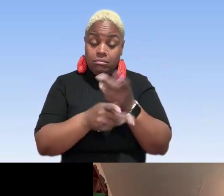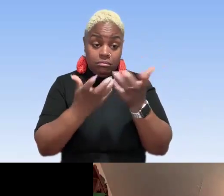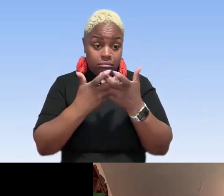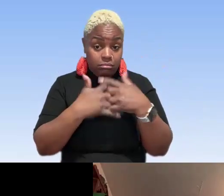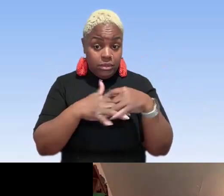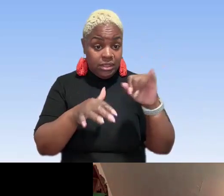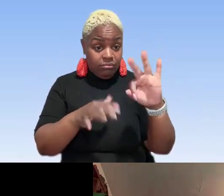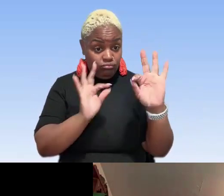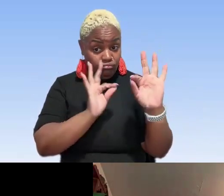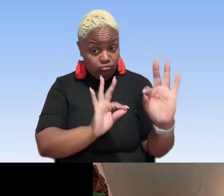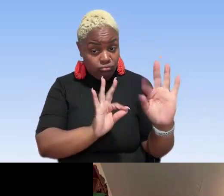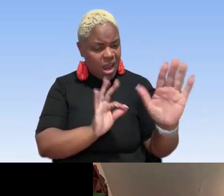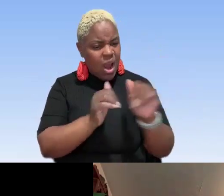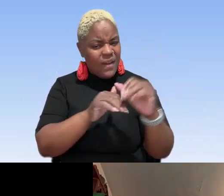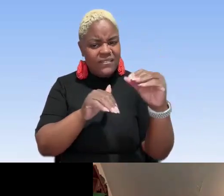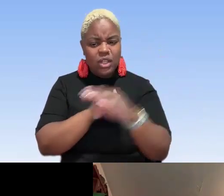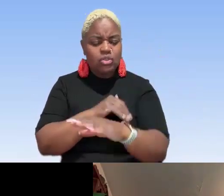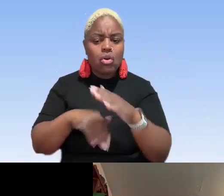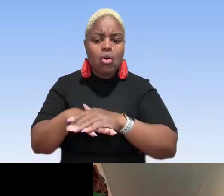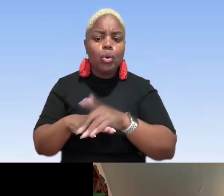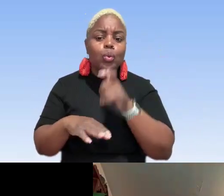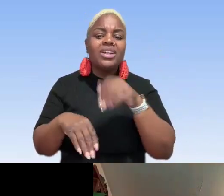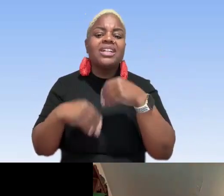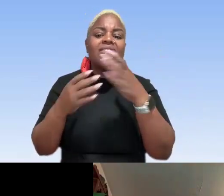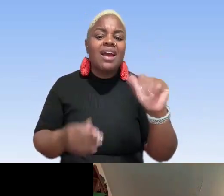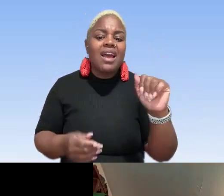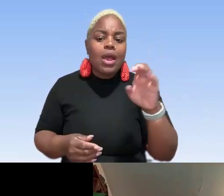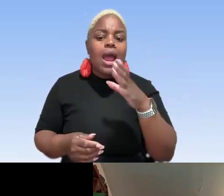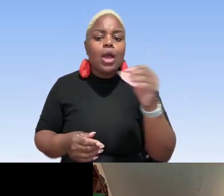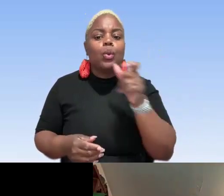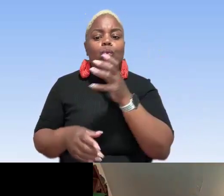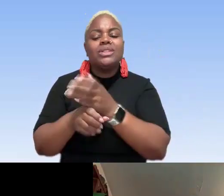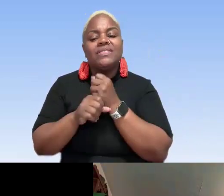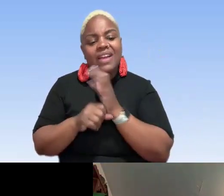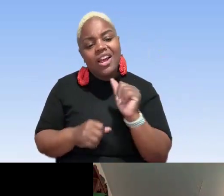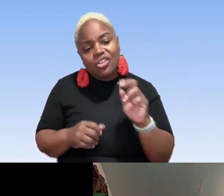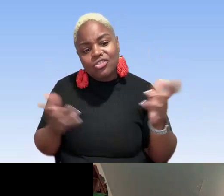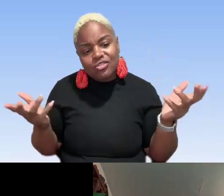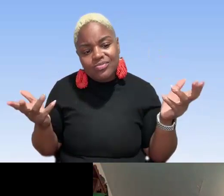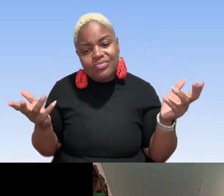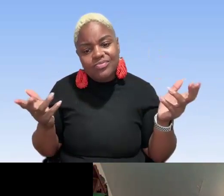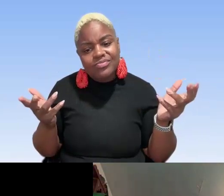and care recipients. And, um, I have had the privilege of being